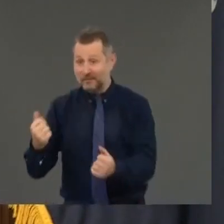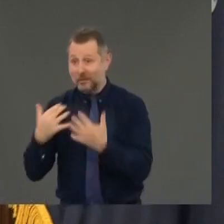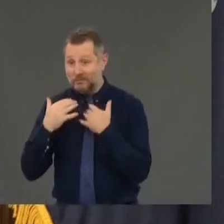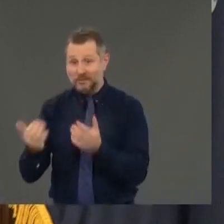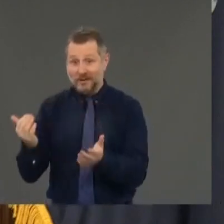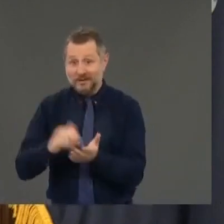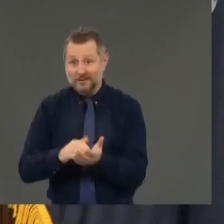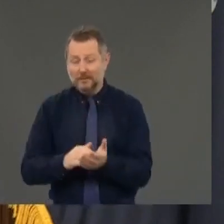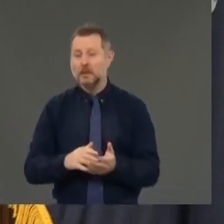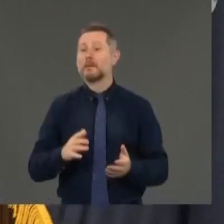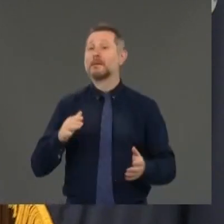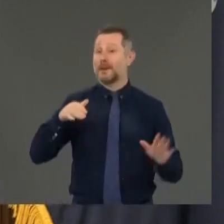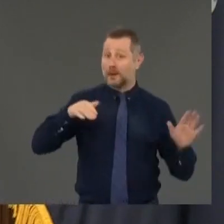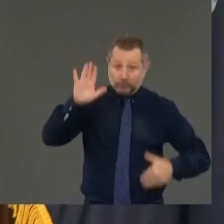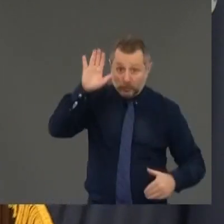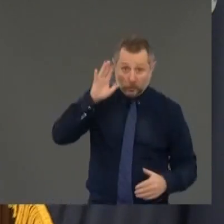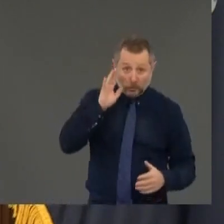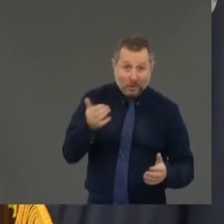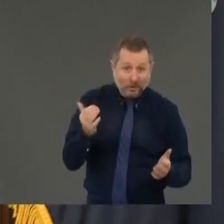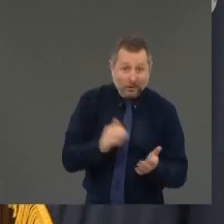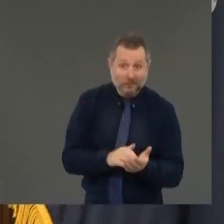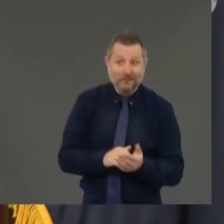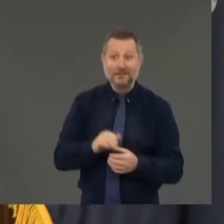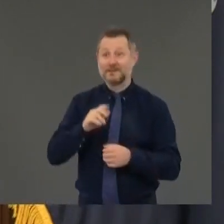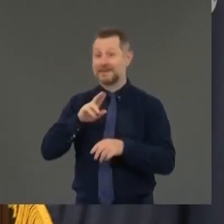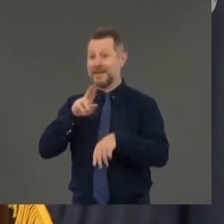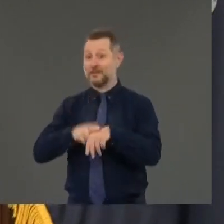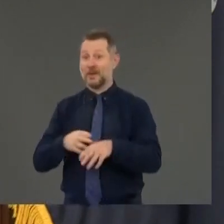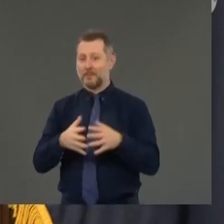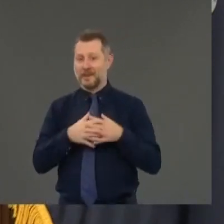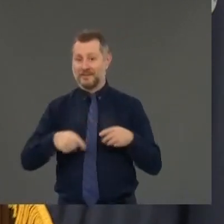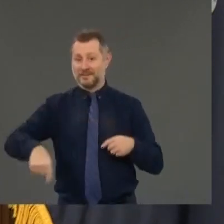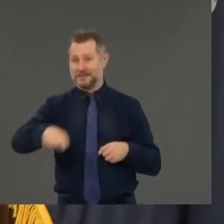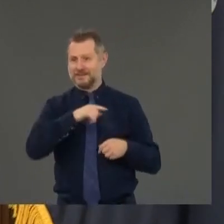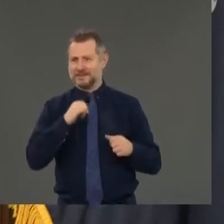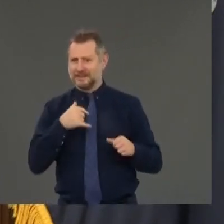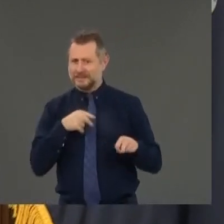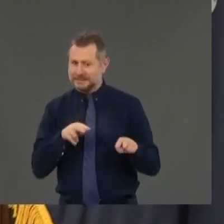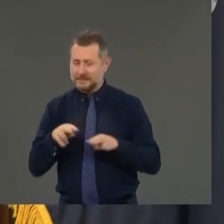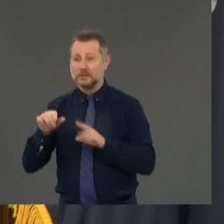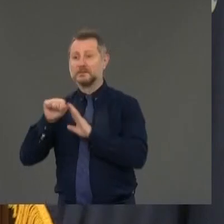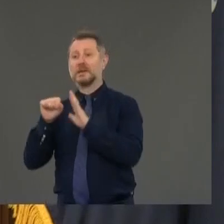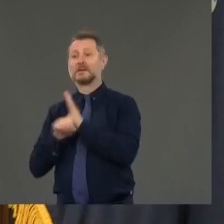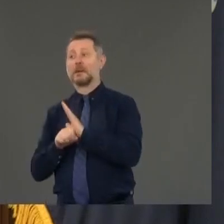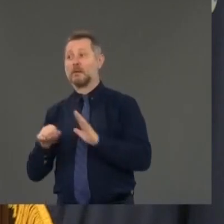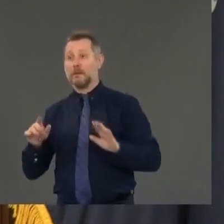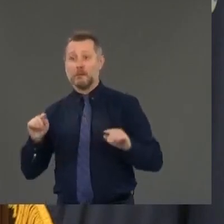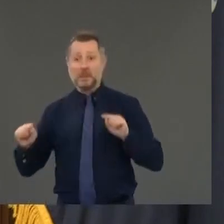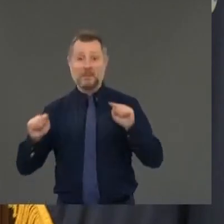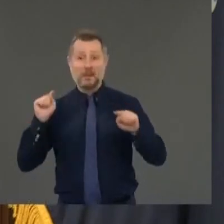NATIONWIDE, GLOBALLY, IS THERE A SECOND WAVE, IS THERE A